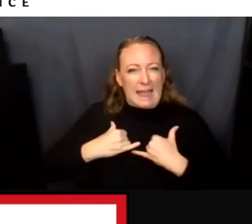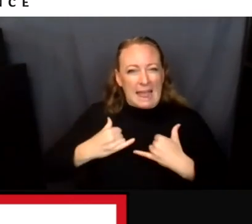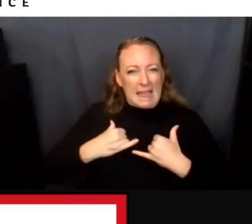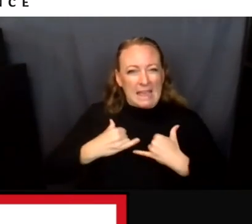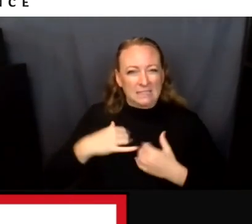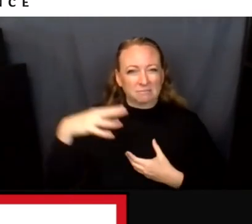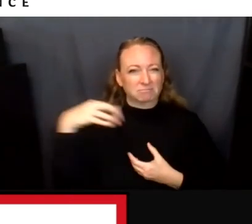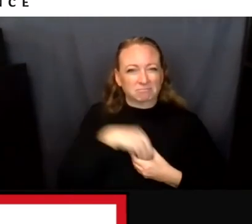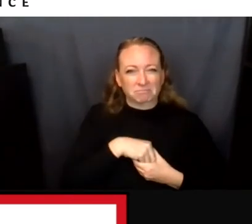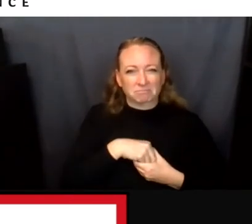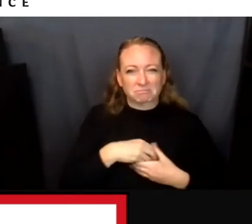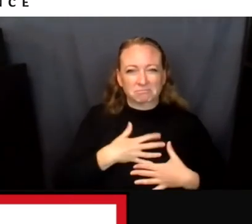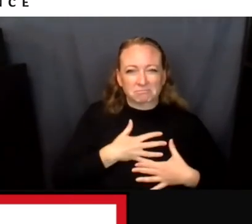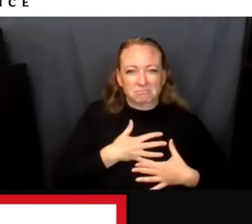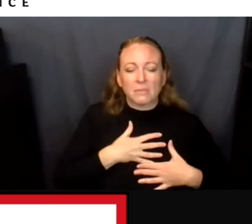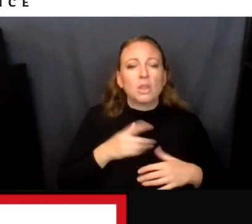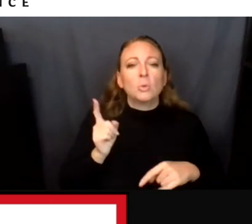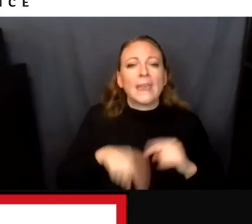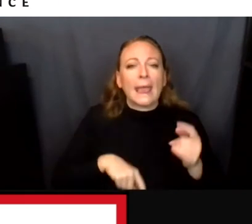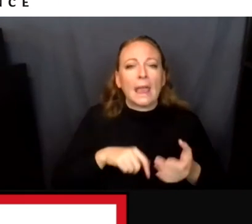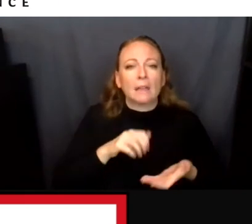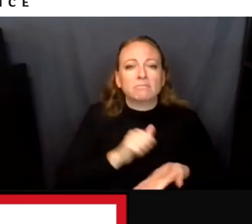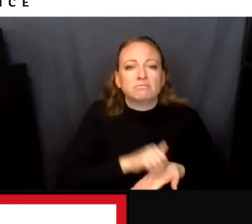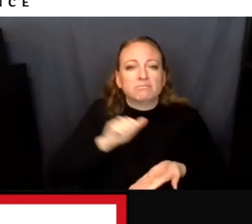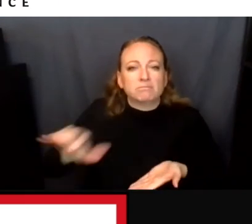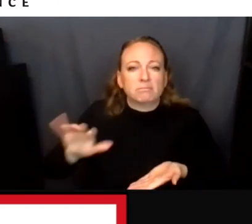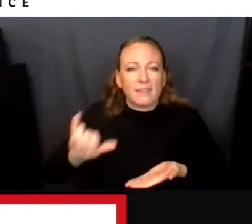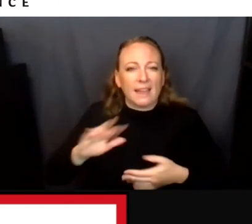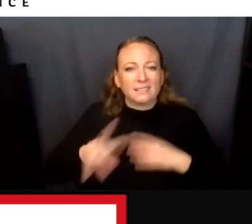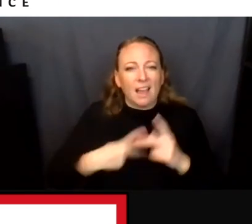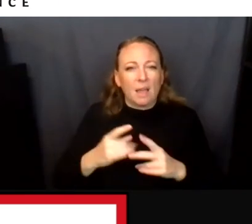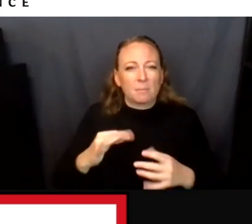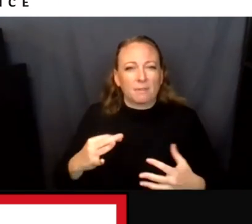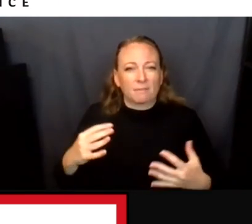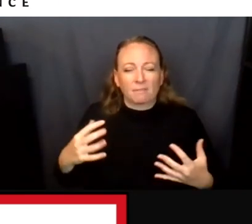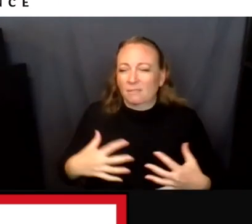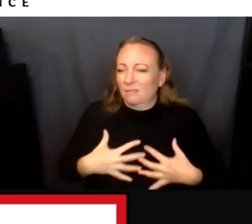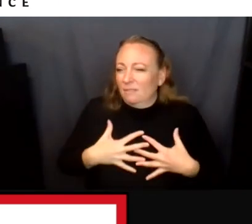And so I wish that this type of thing was not there for me,